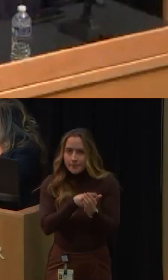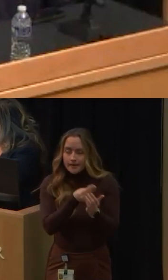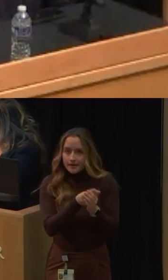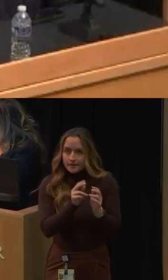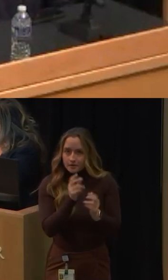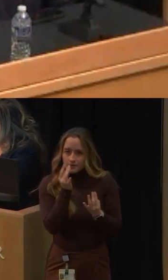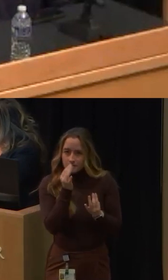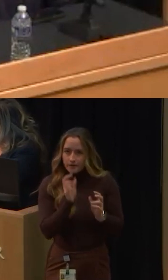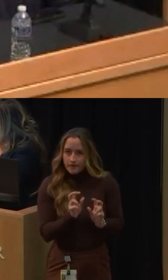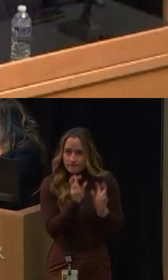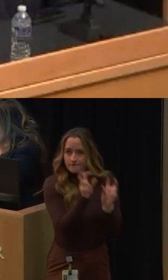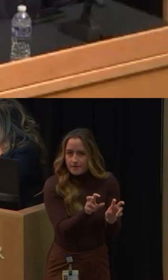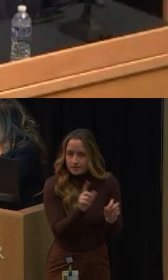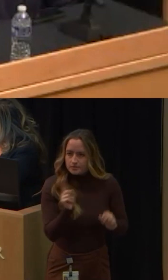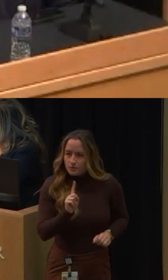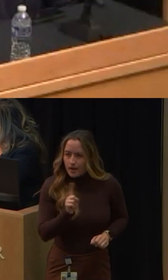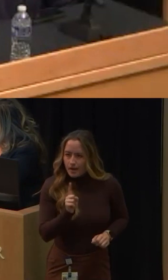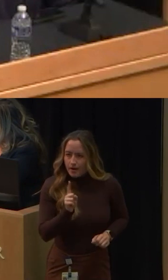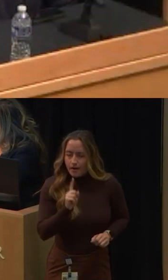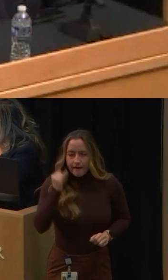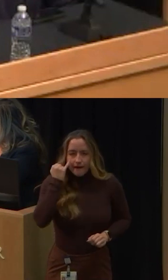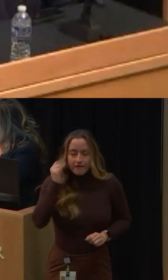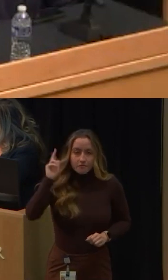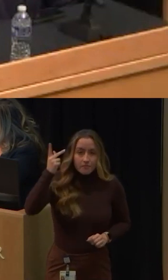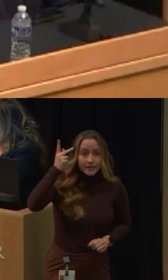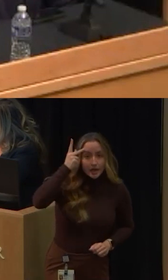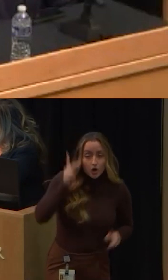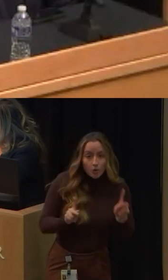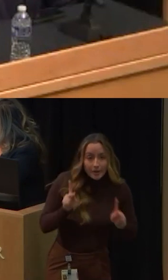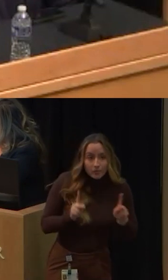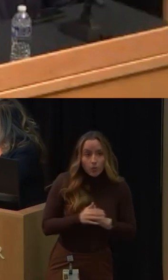with political officials and elected folks,